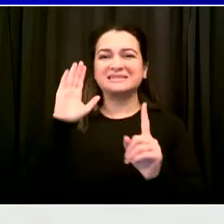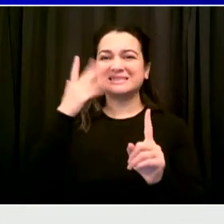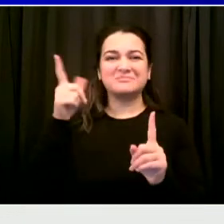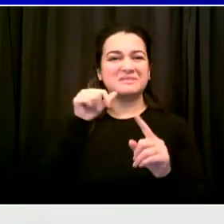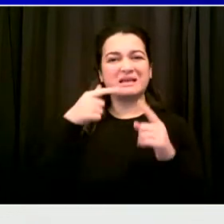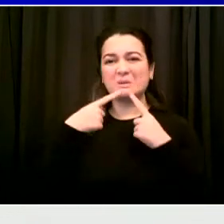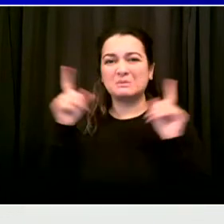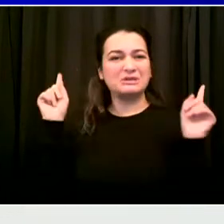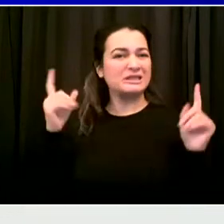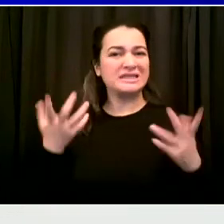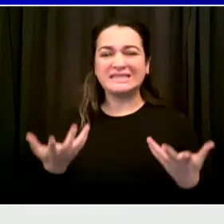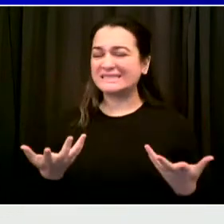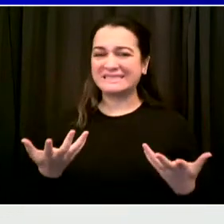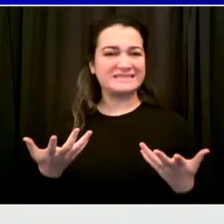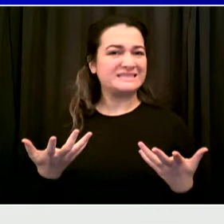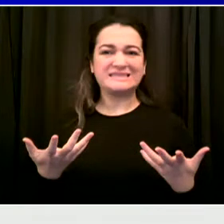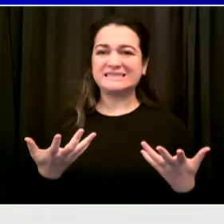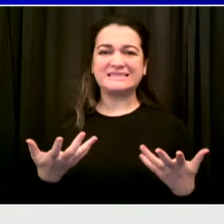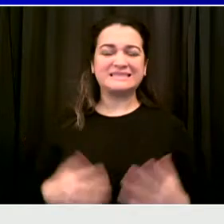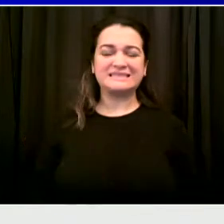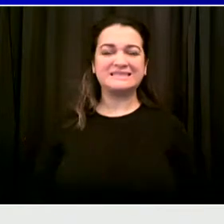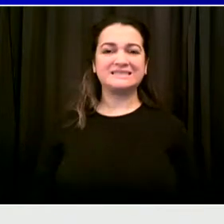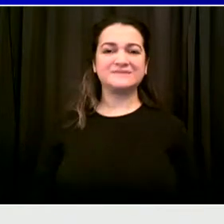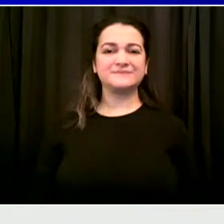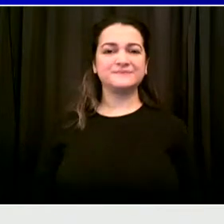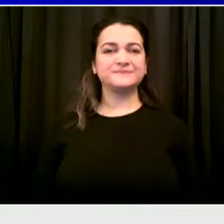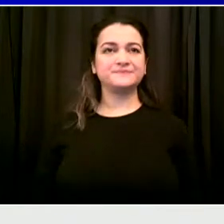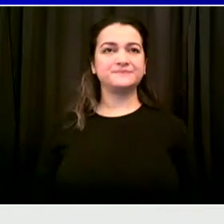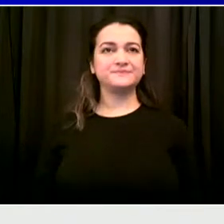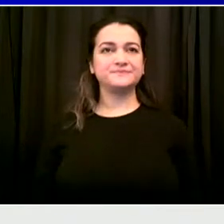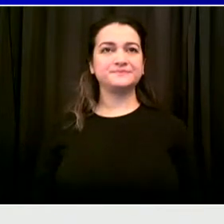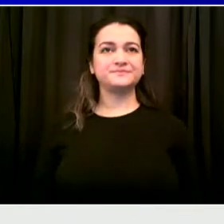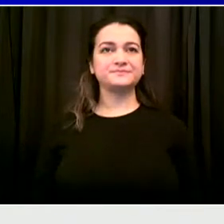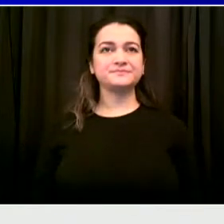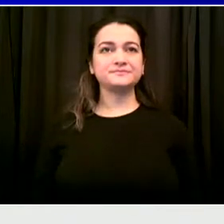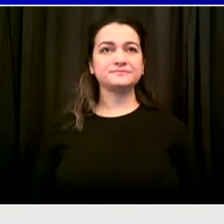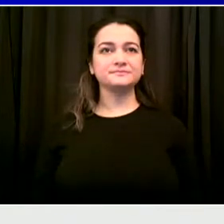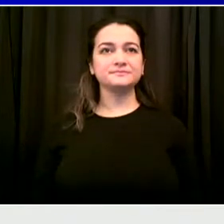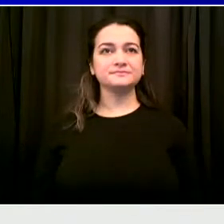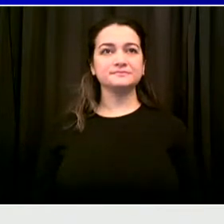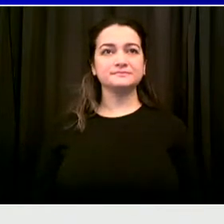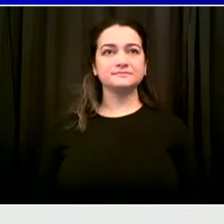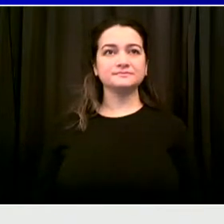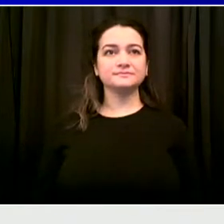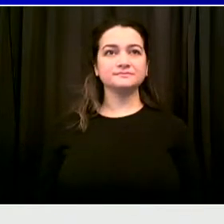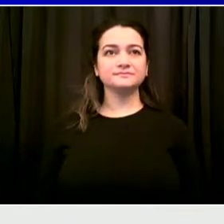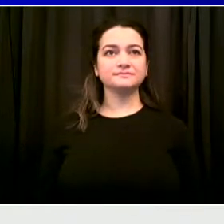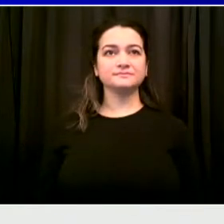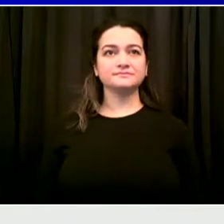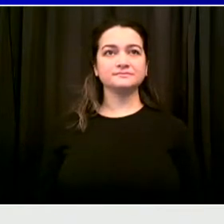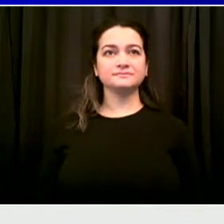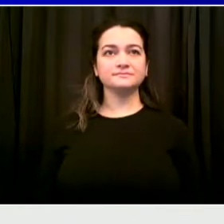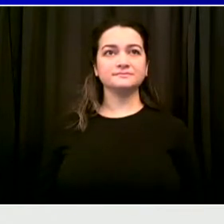THE FEDERAL GOVERNMENT NEEDS TO USE THE DEFENSE ACT, , WE NEED